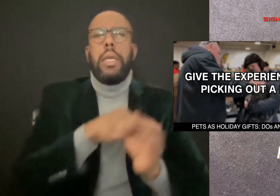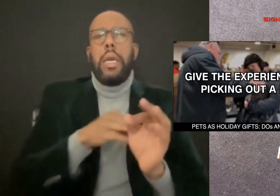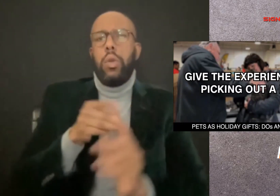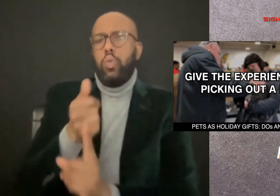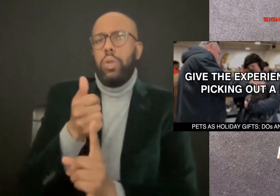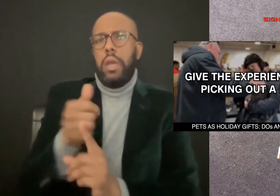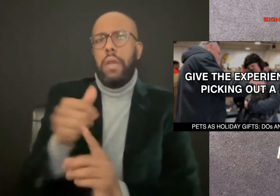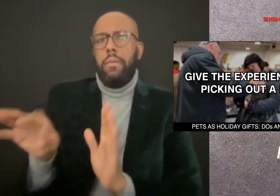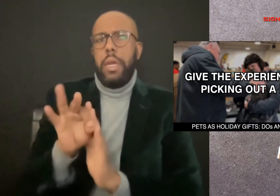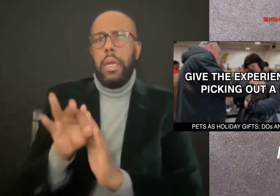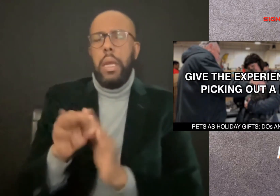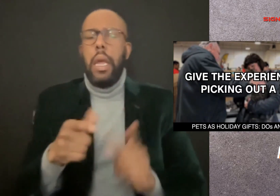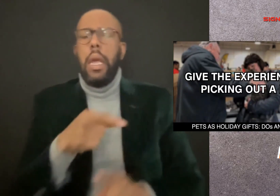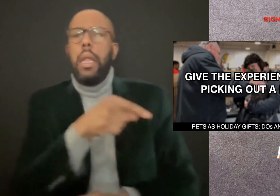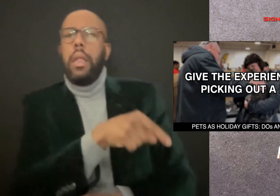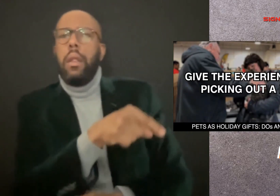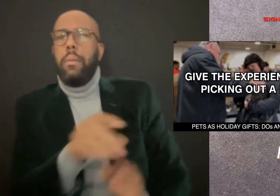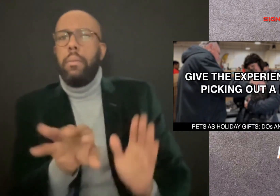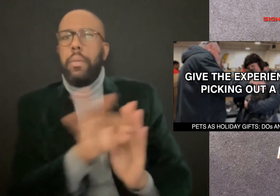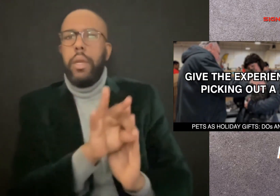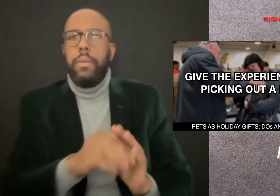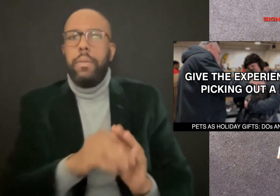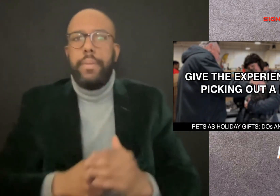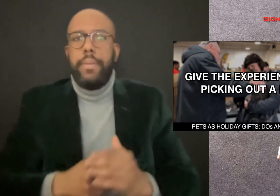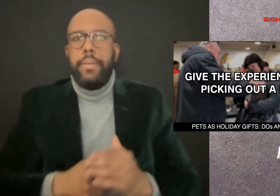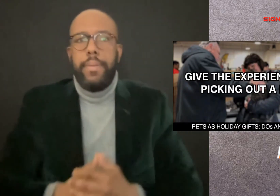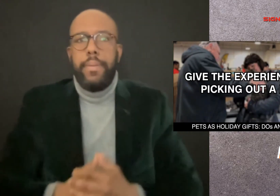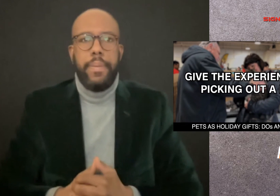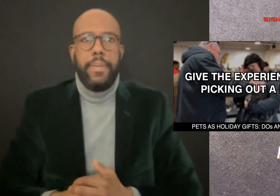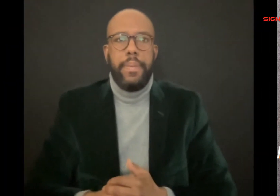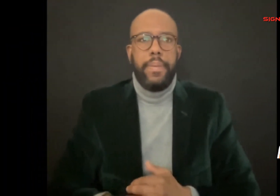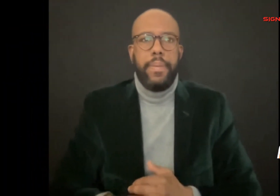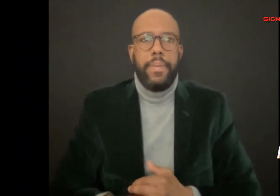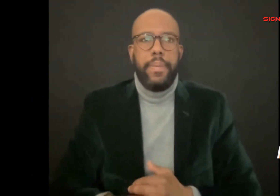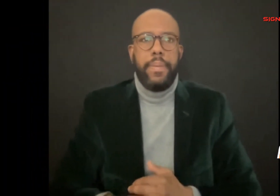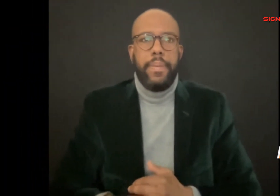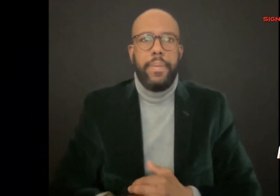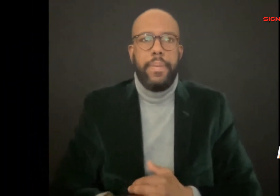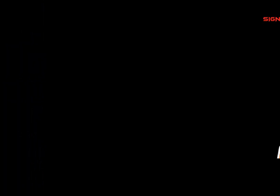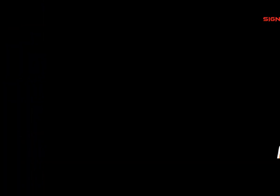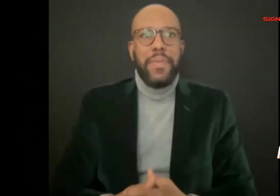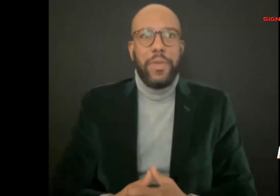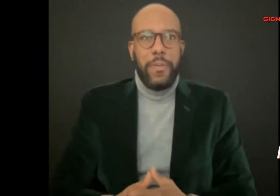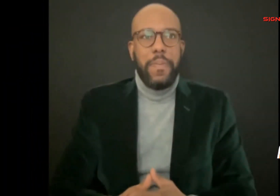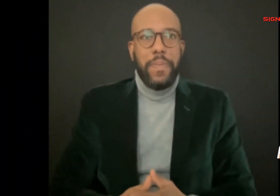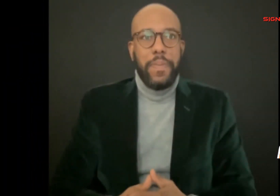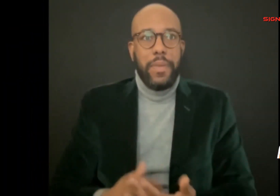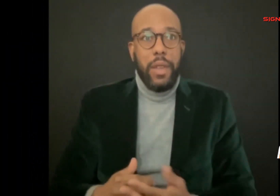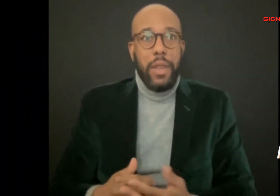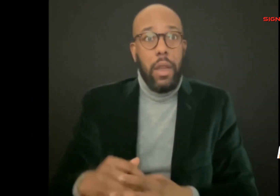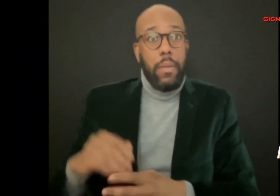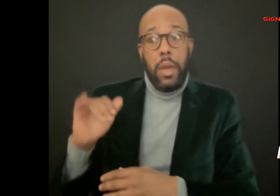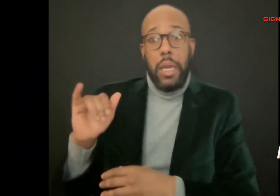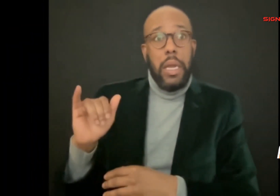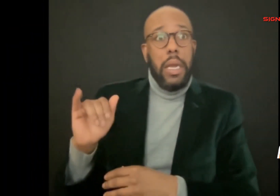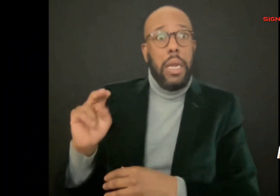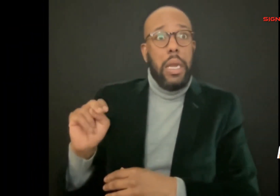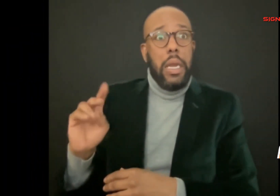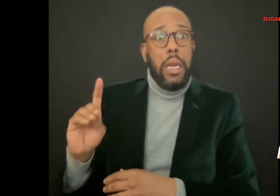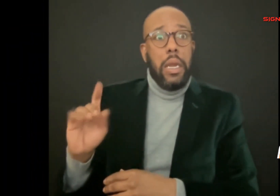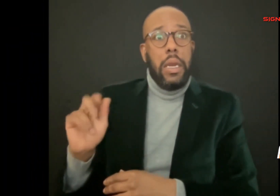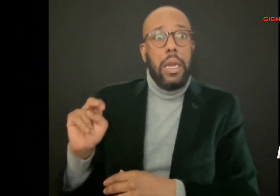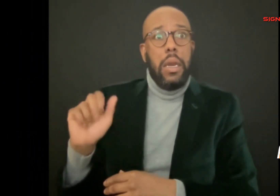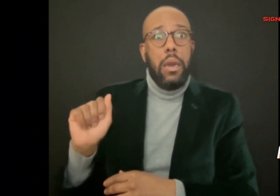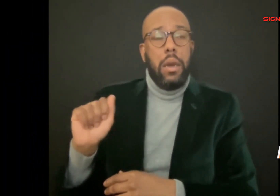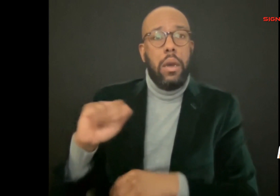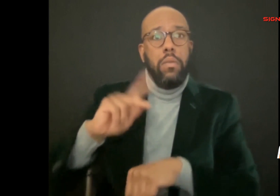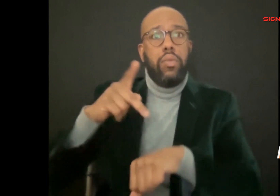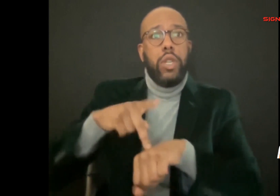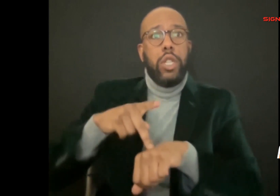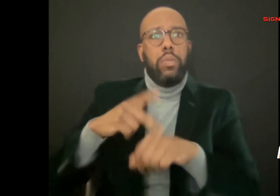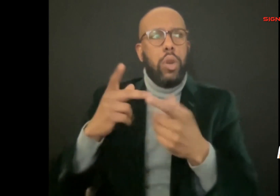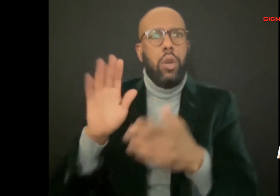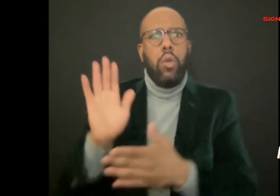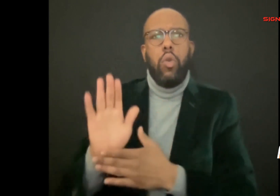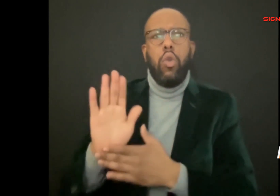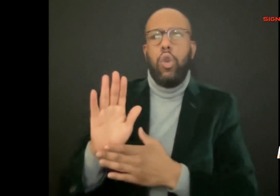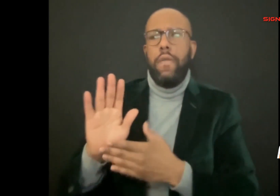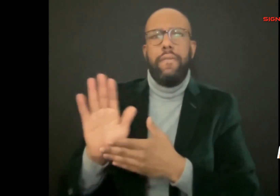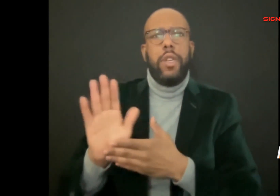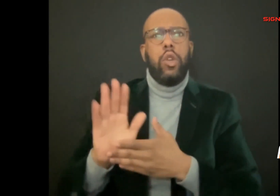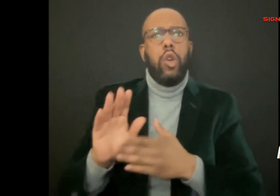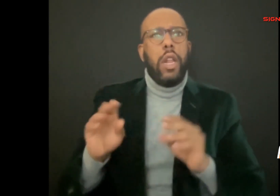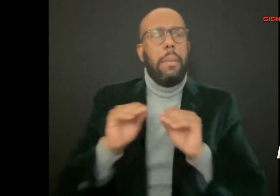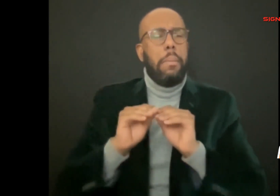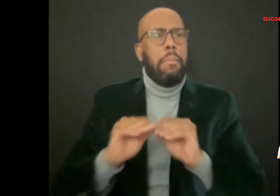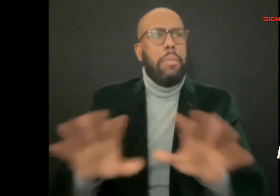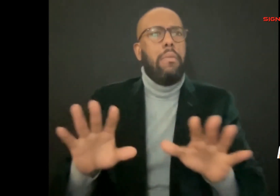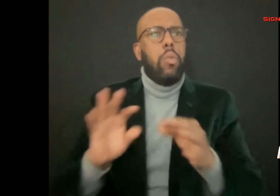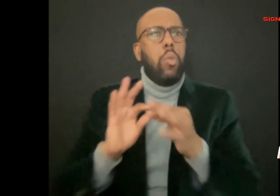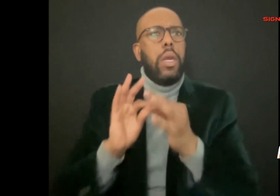instead of you picking it for them an Indiana principal has gone viral for becoming